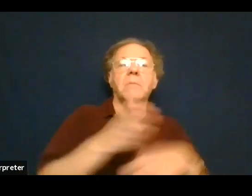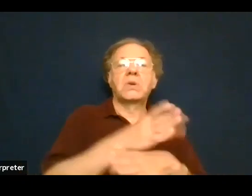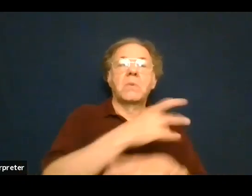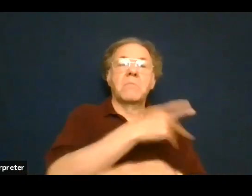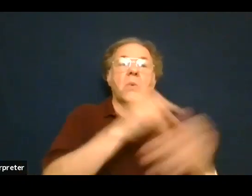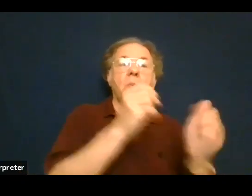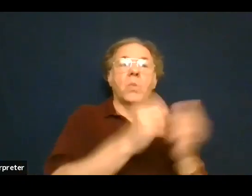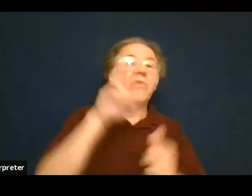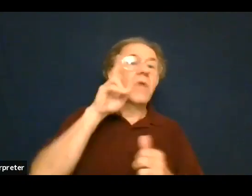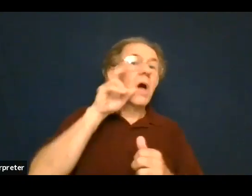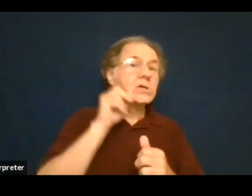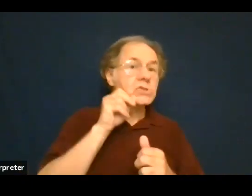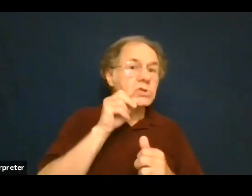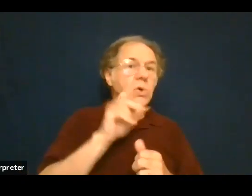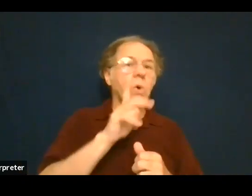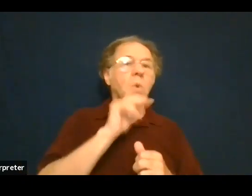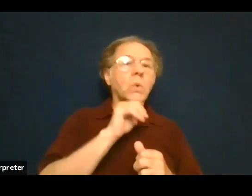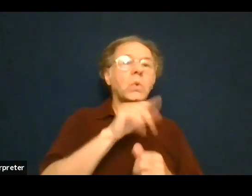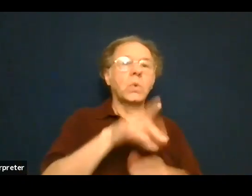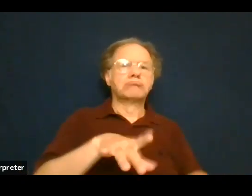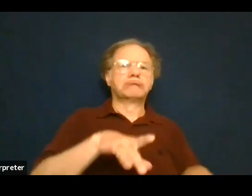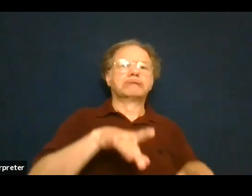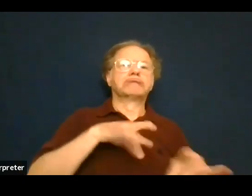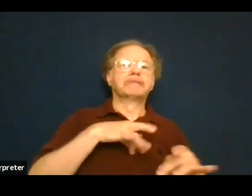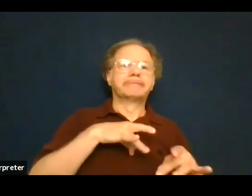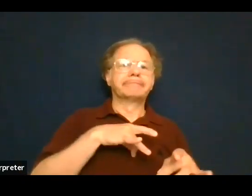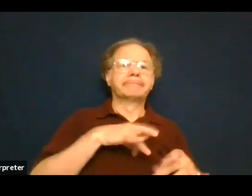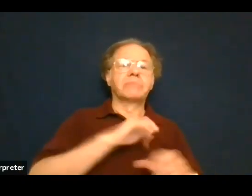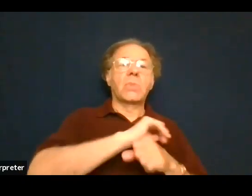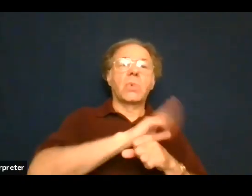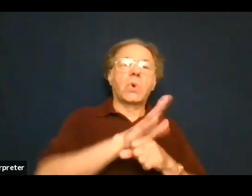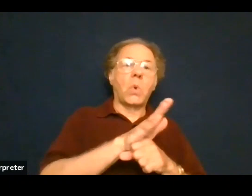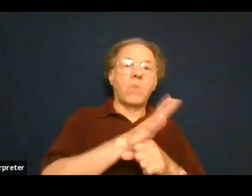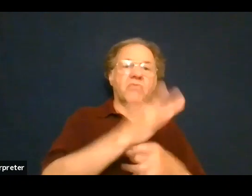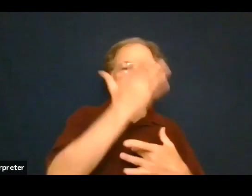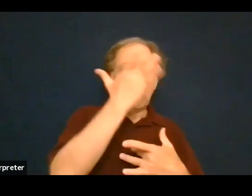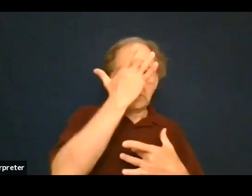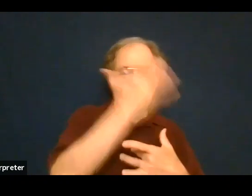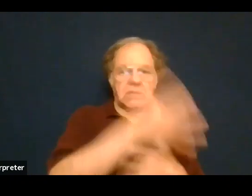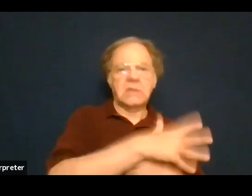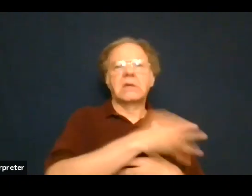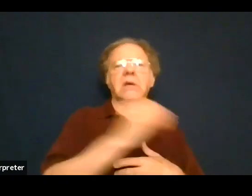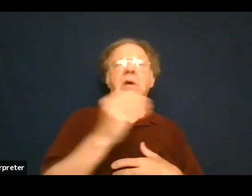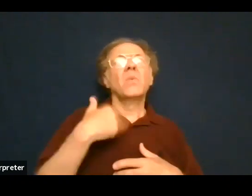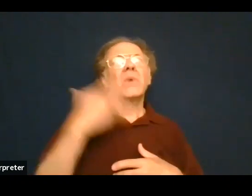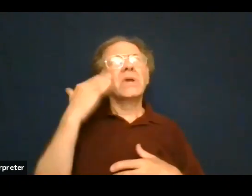did contract COVID-19? And we know the virus attacks the lungs and certainly